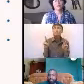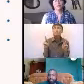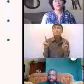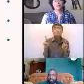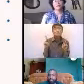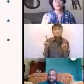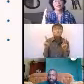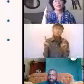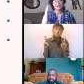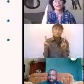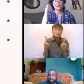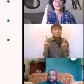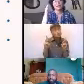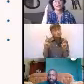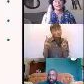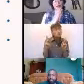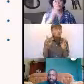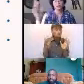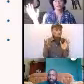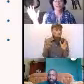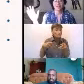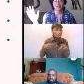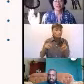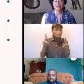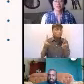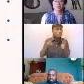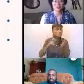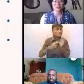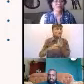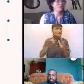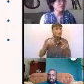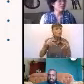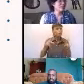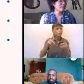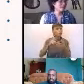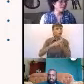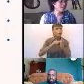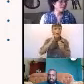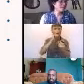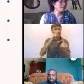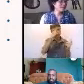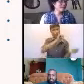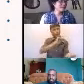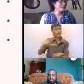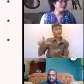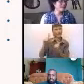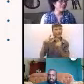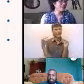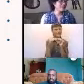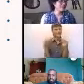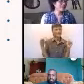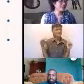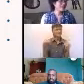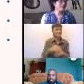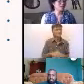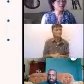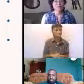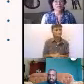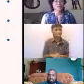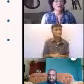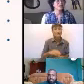that may not offer an entire scope. And it’s listing and an-anti racism hiring practices